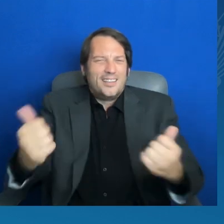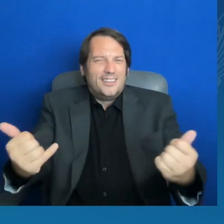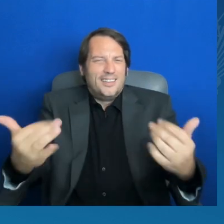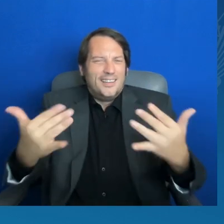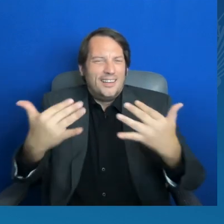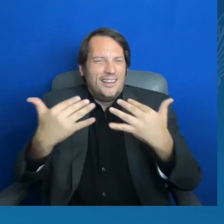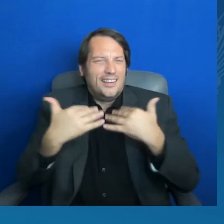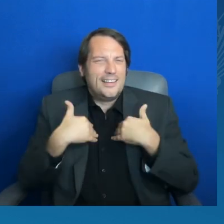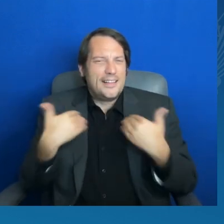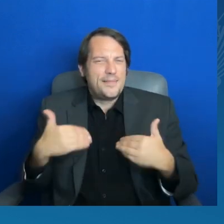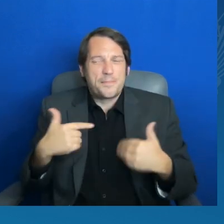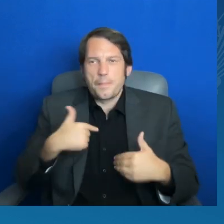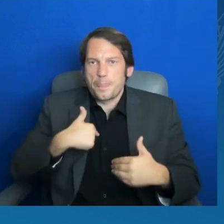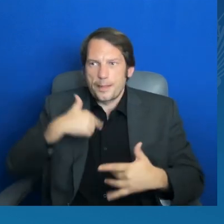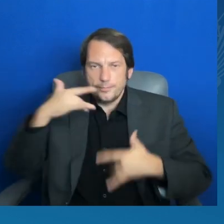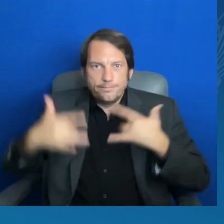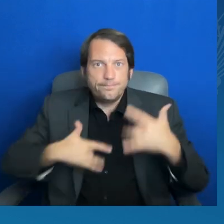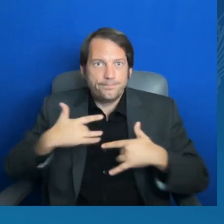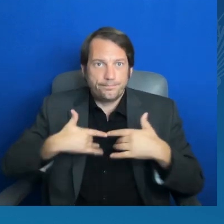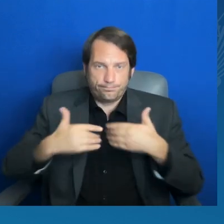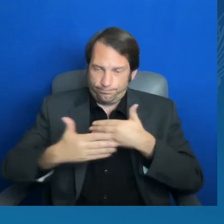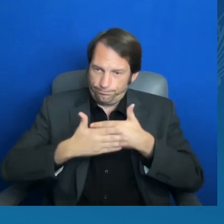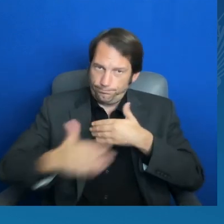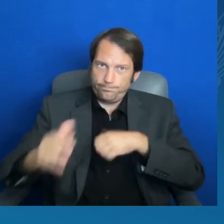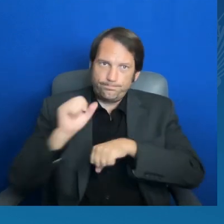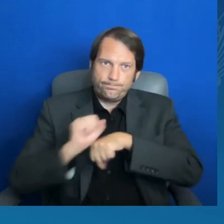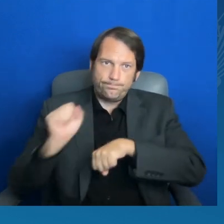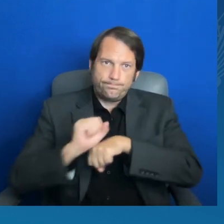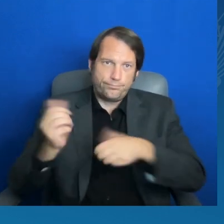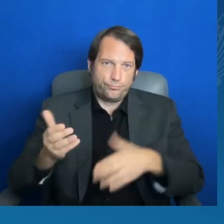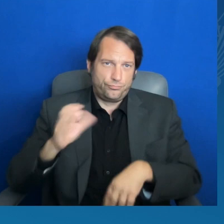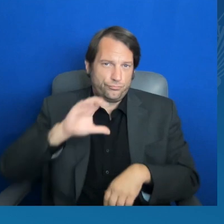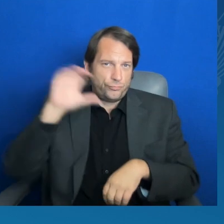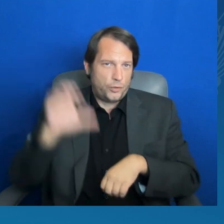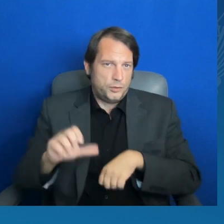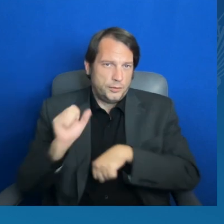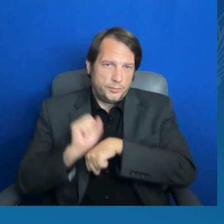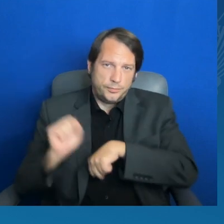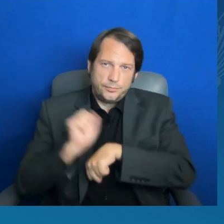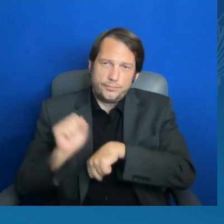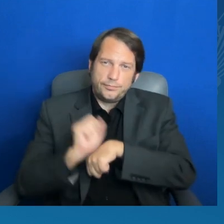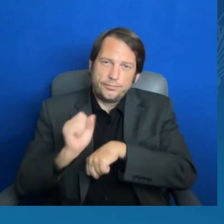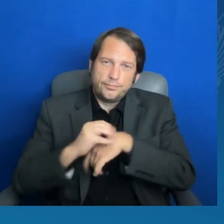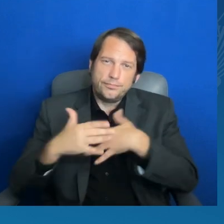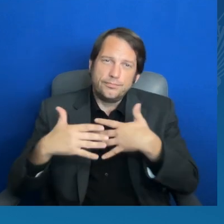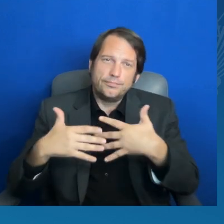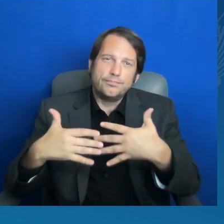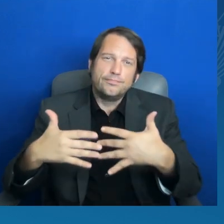Chicago to celebrate the progress that we've made working alongside